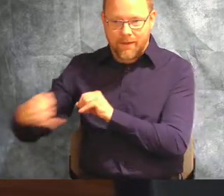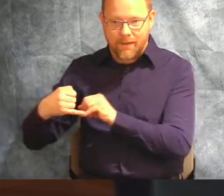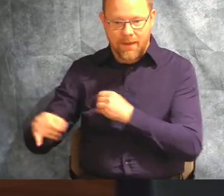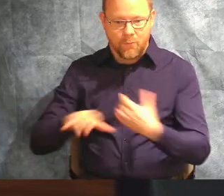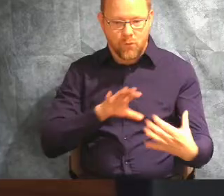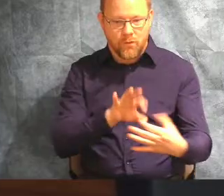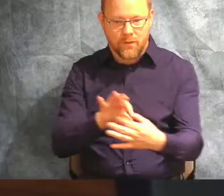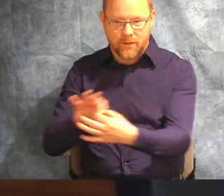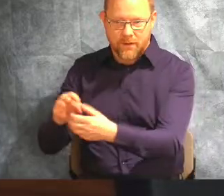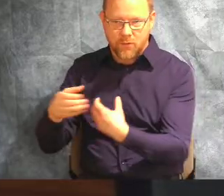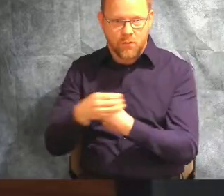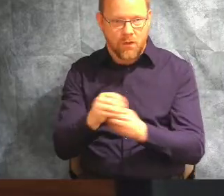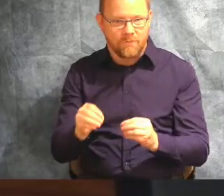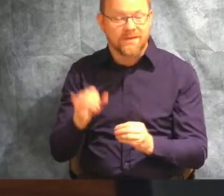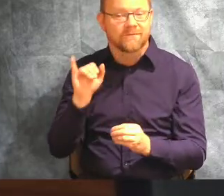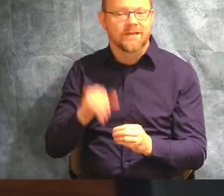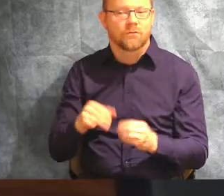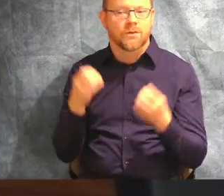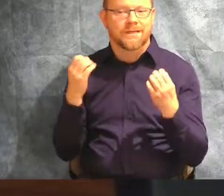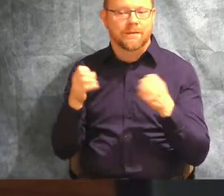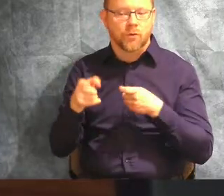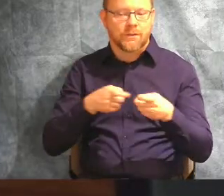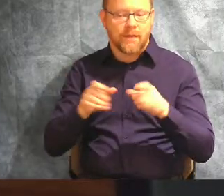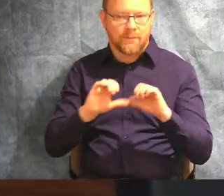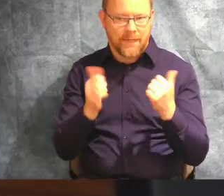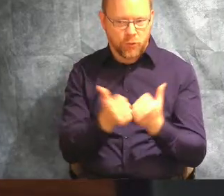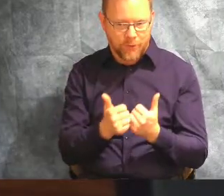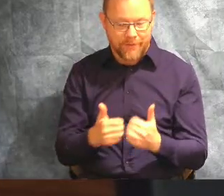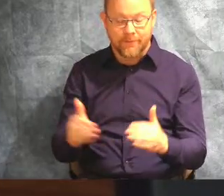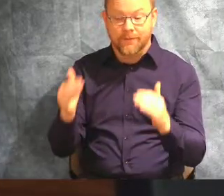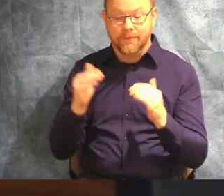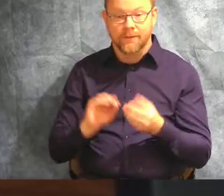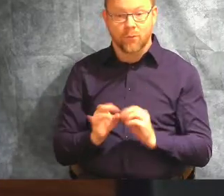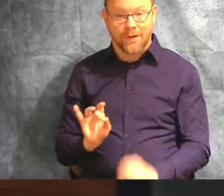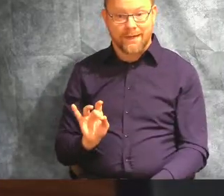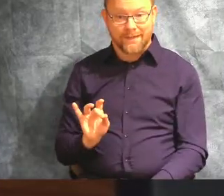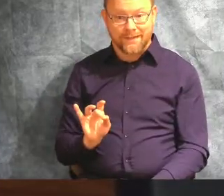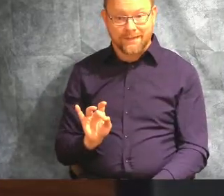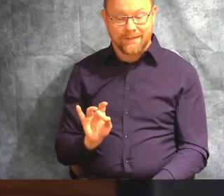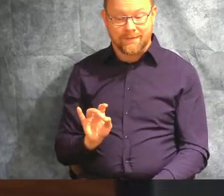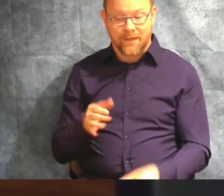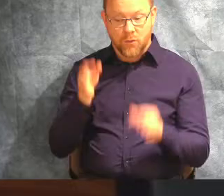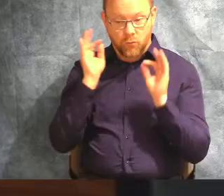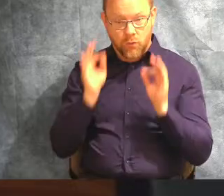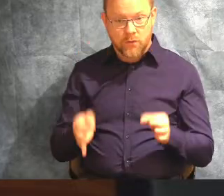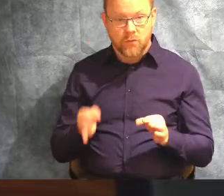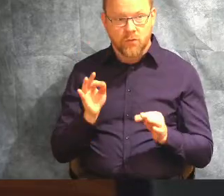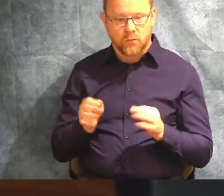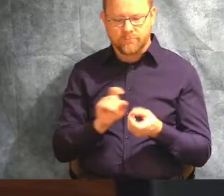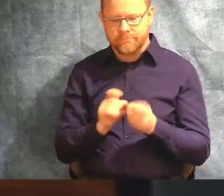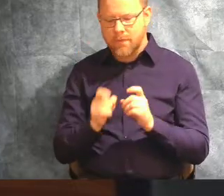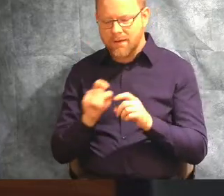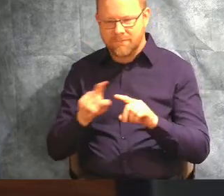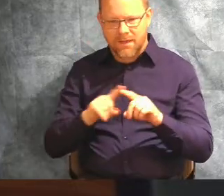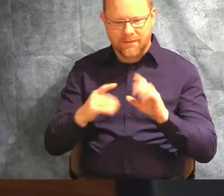for the emergency management agency. item number eight is a resolution modifying various sections